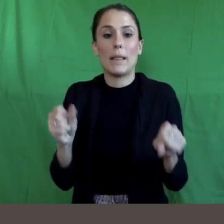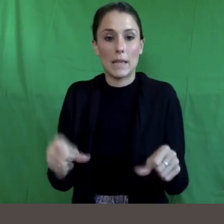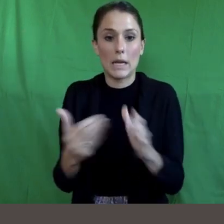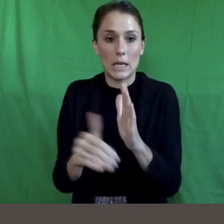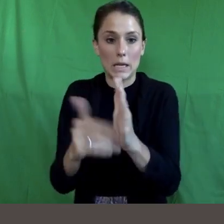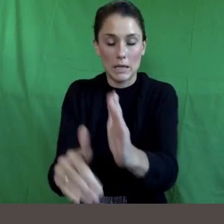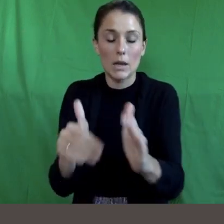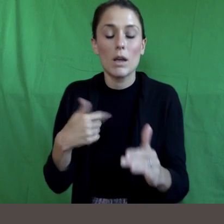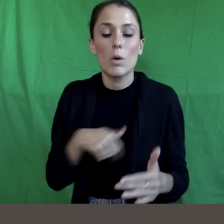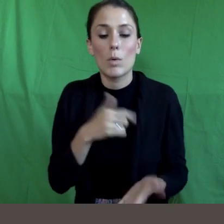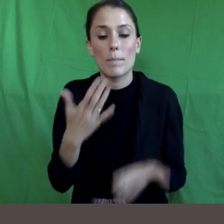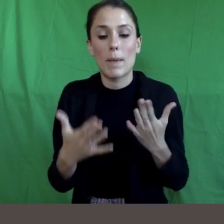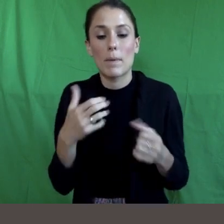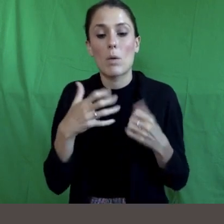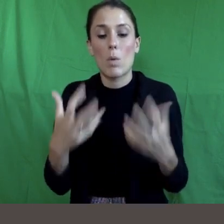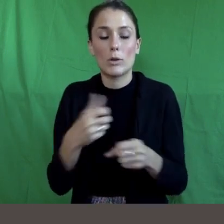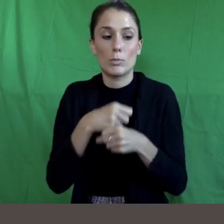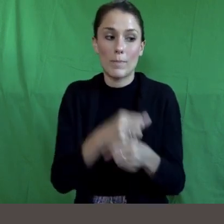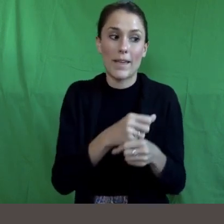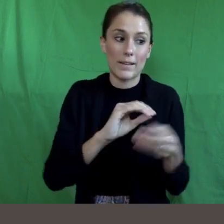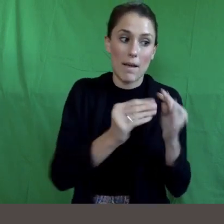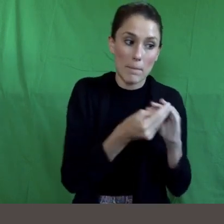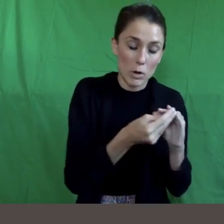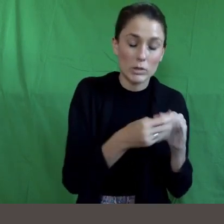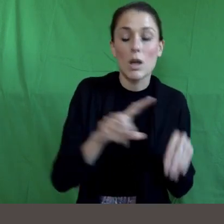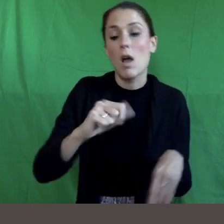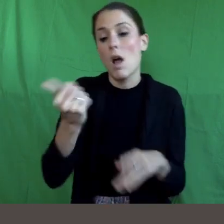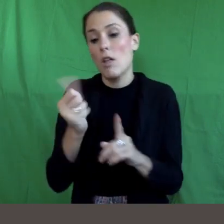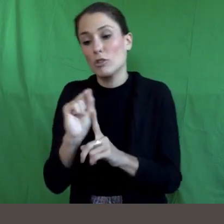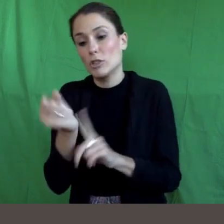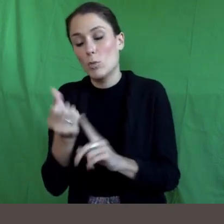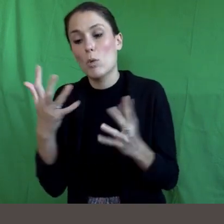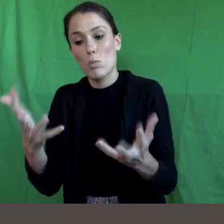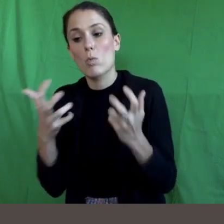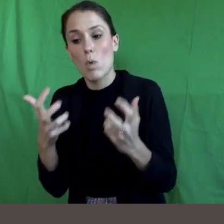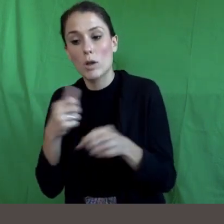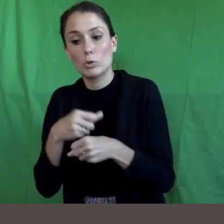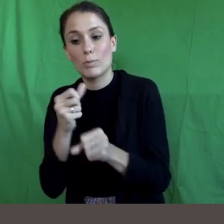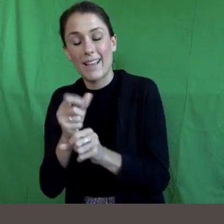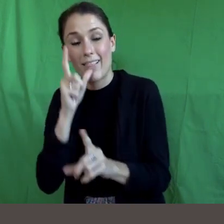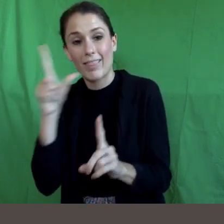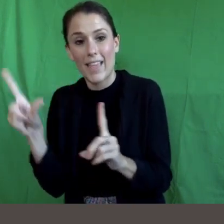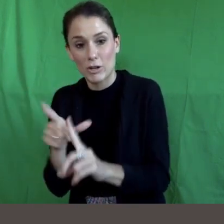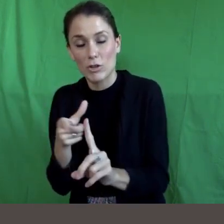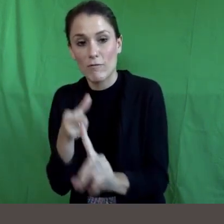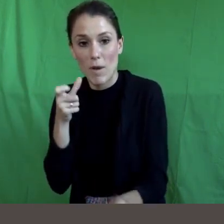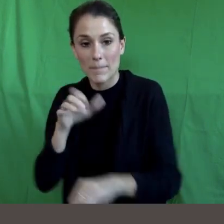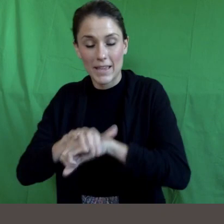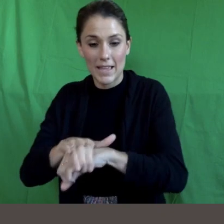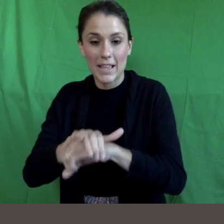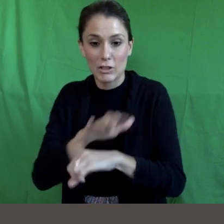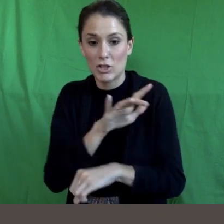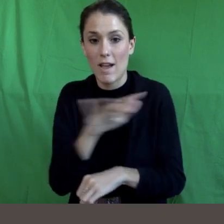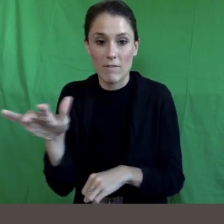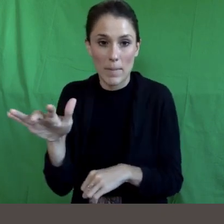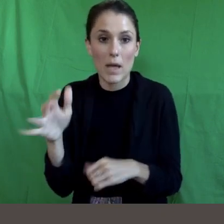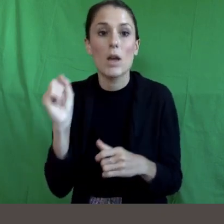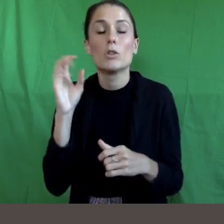We might have situations where we just want to yield digits, and we might have other situations where we just want to yield letters from the English alphabet.